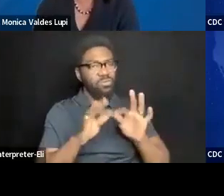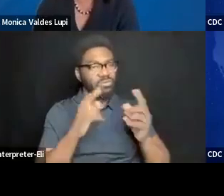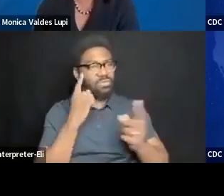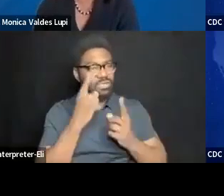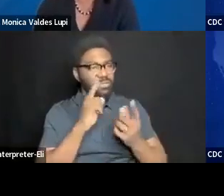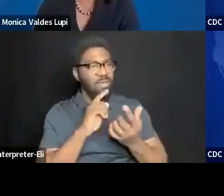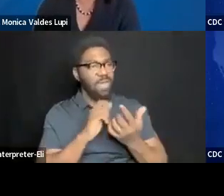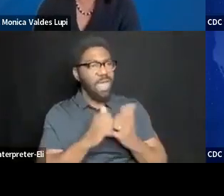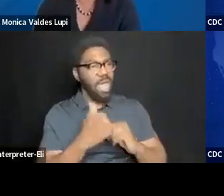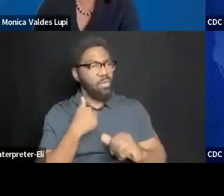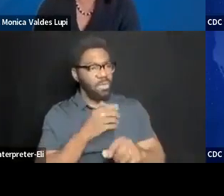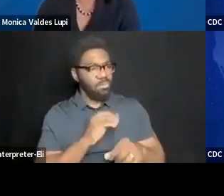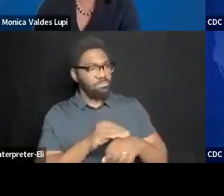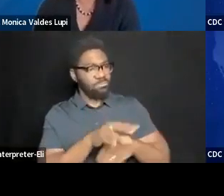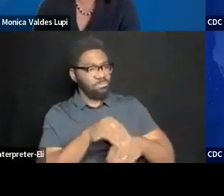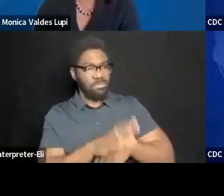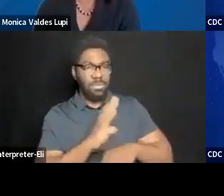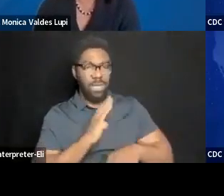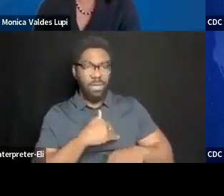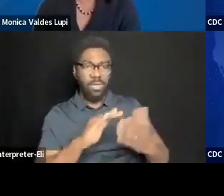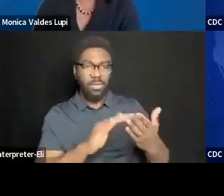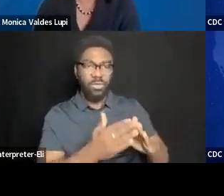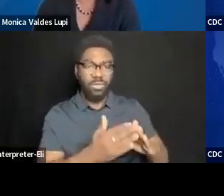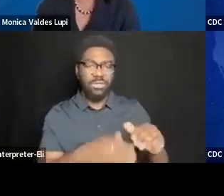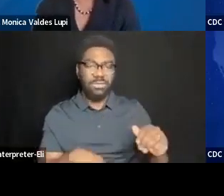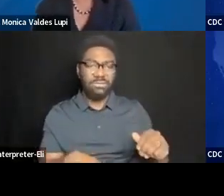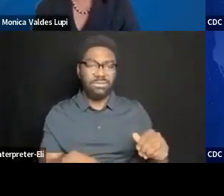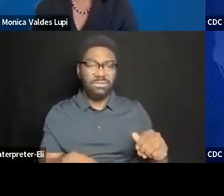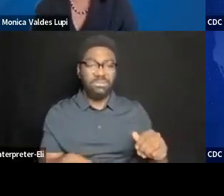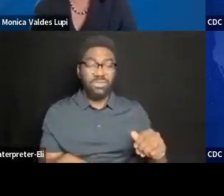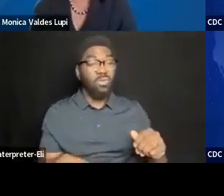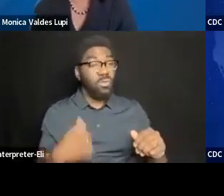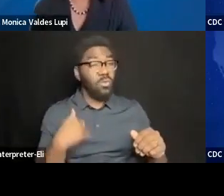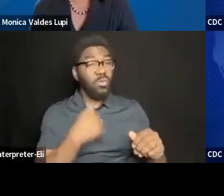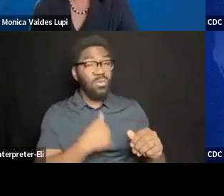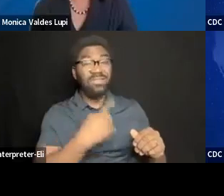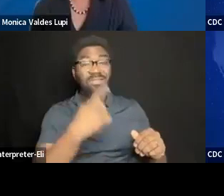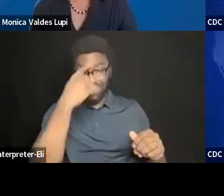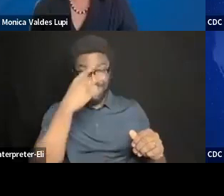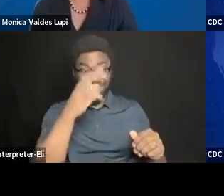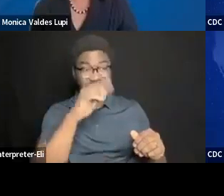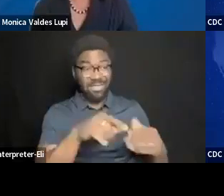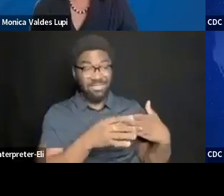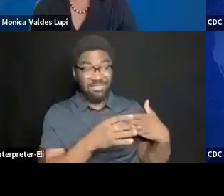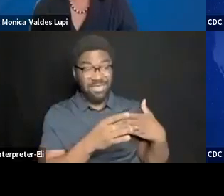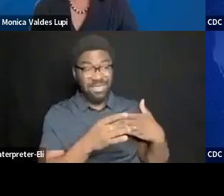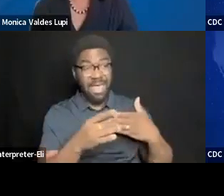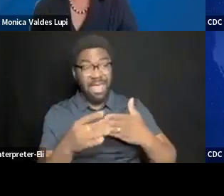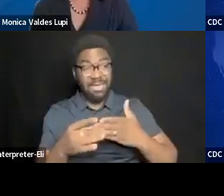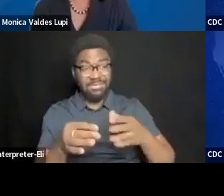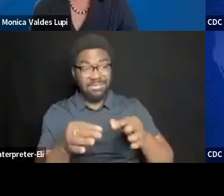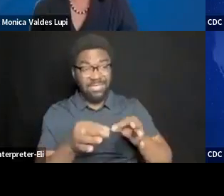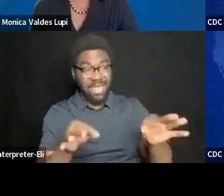So we think that through the guidance and language around thinking about the workforce component in hiring,